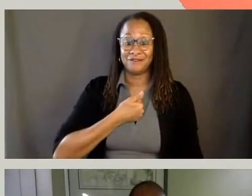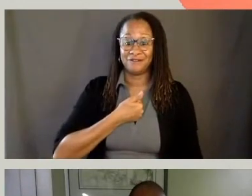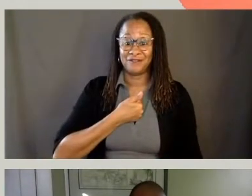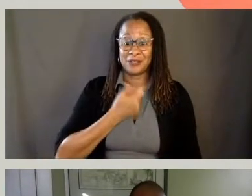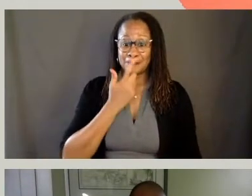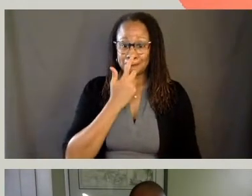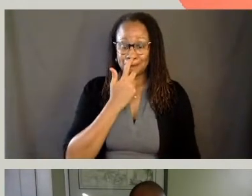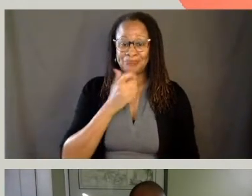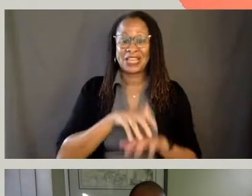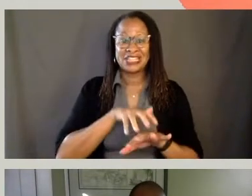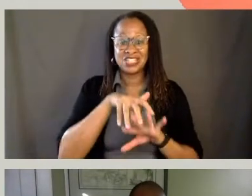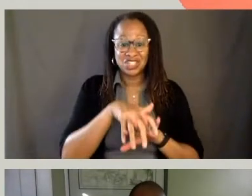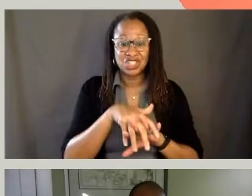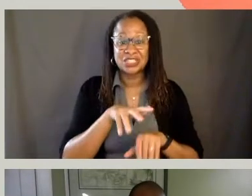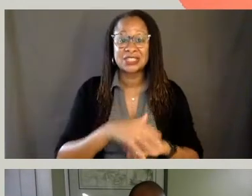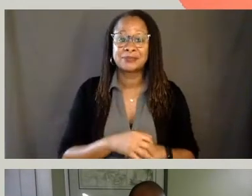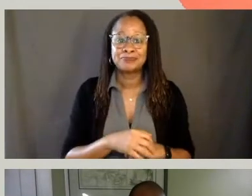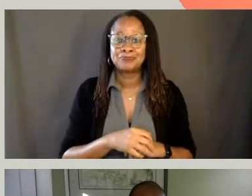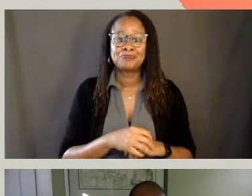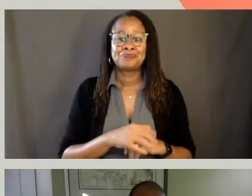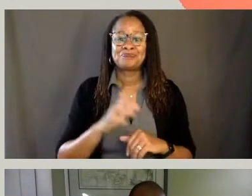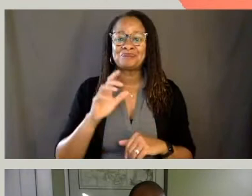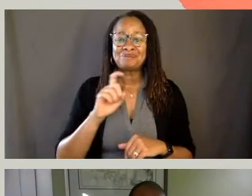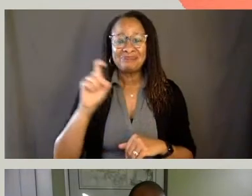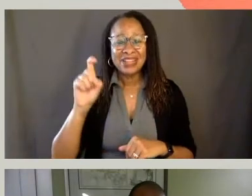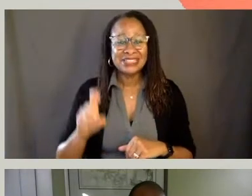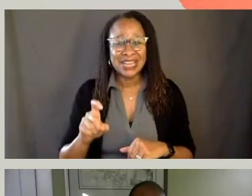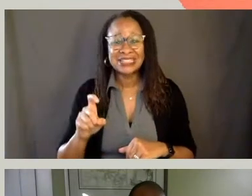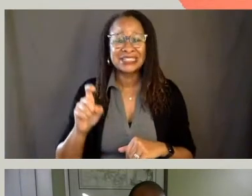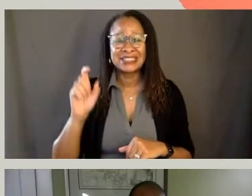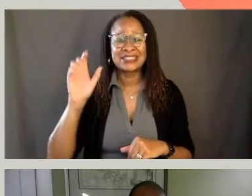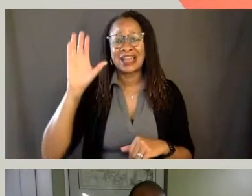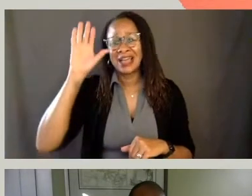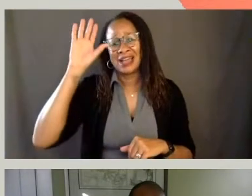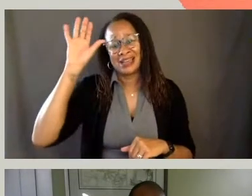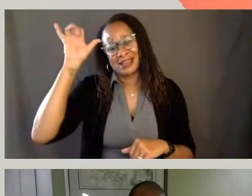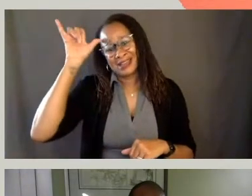indigenous Texan cowboy as Maddick, New Yorker lives in LA.